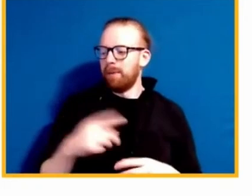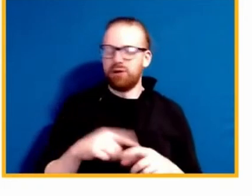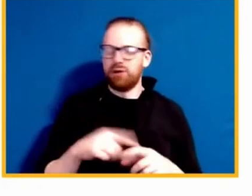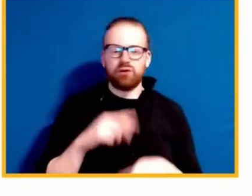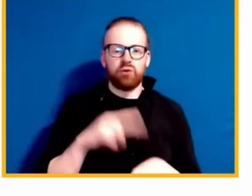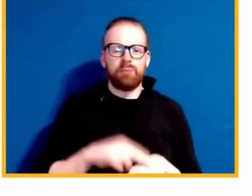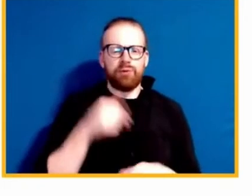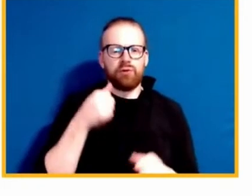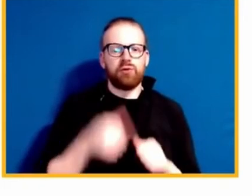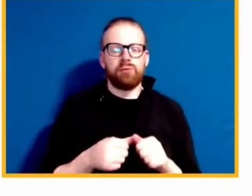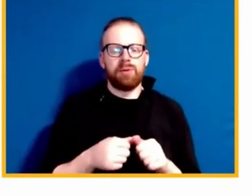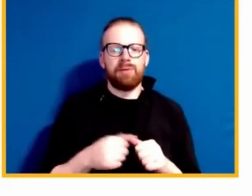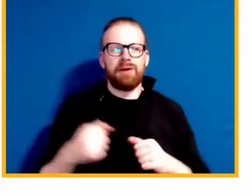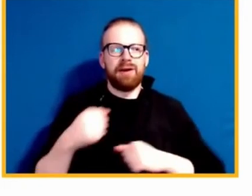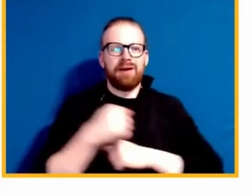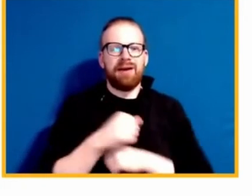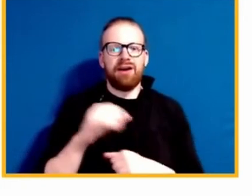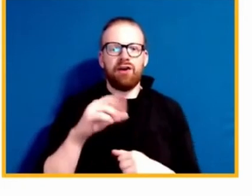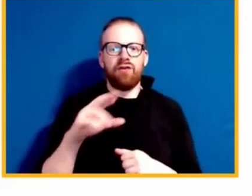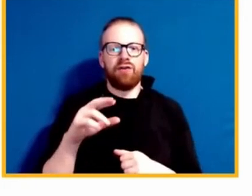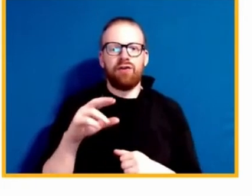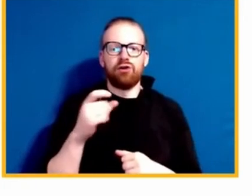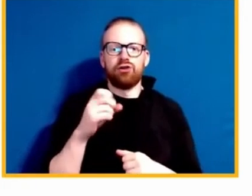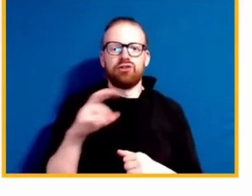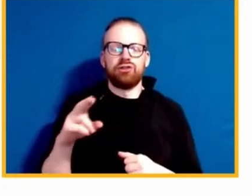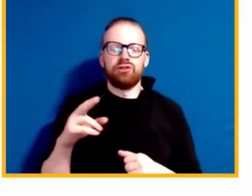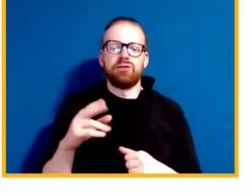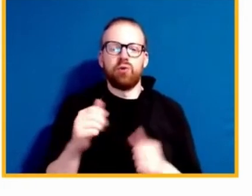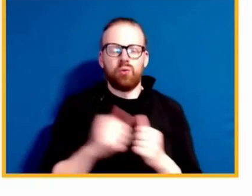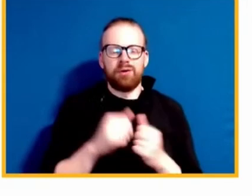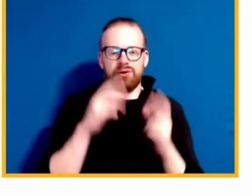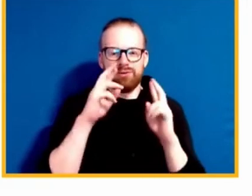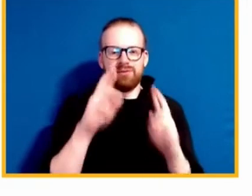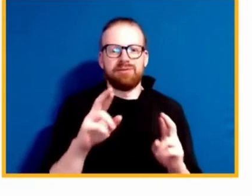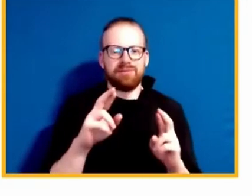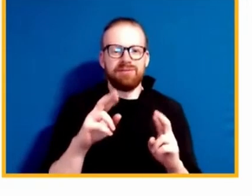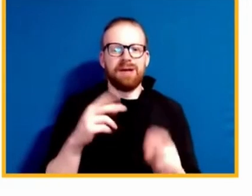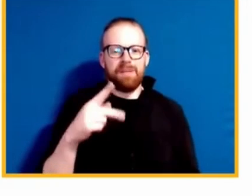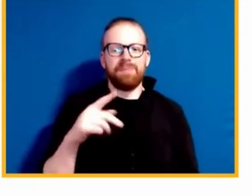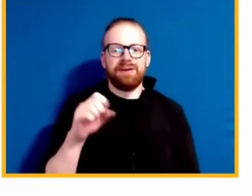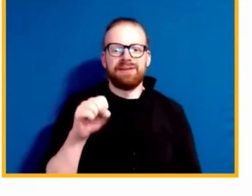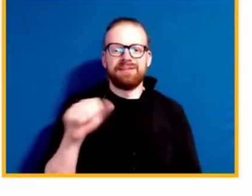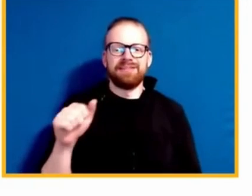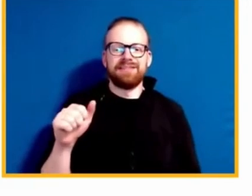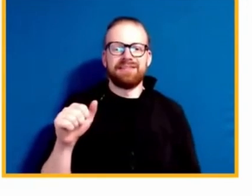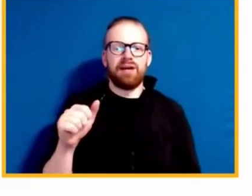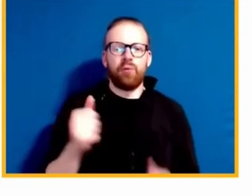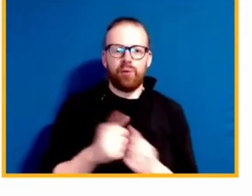Remember, hug your fursuiters with respect and gently. Right? Public service announcements for all of those persons out there.